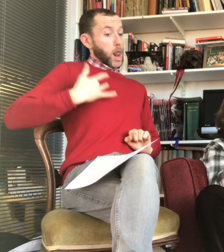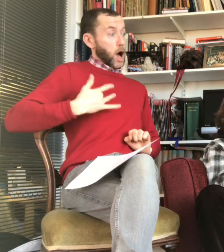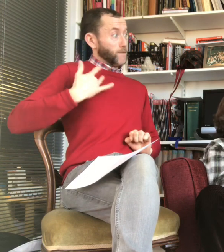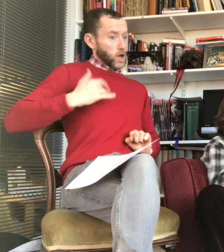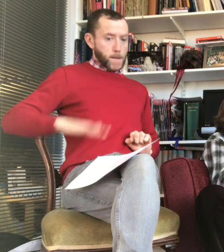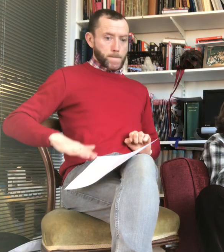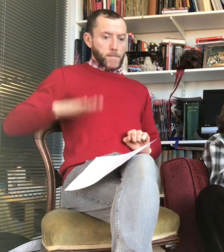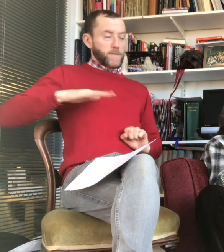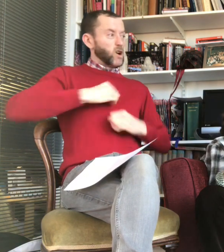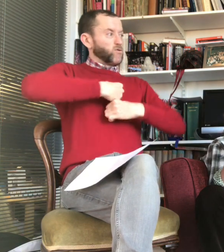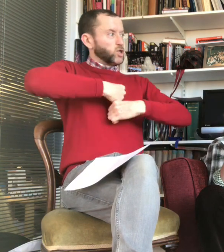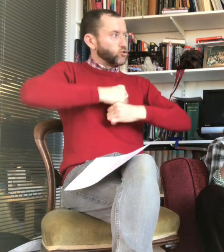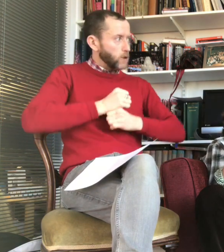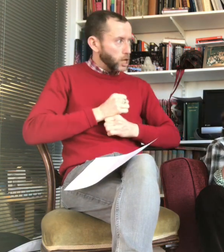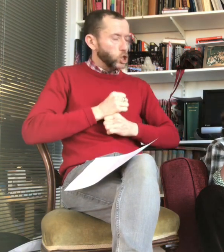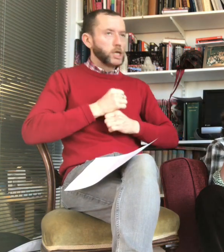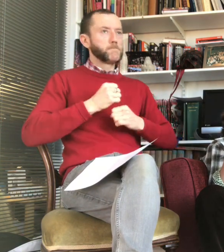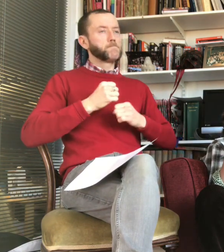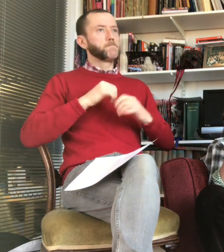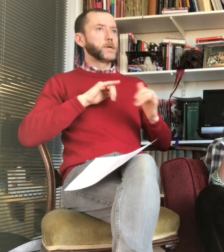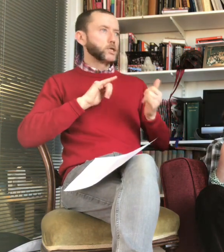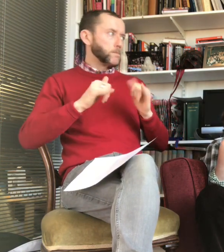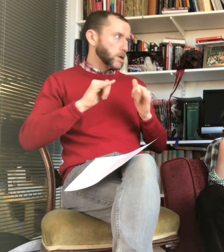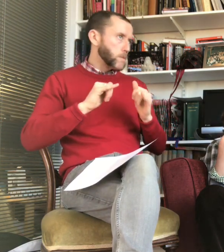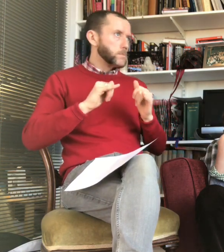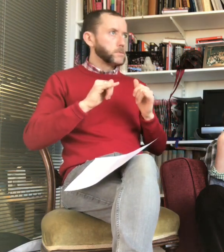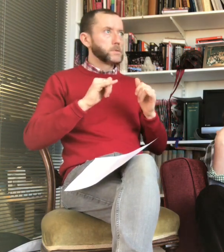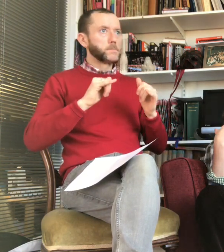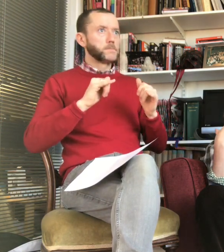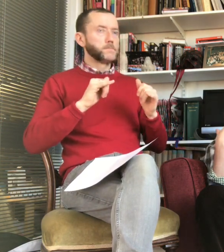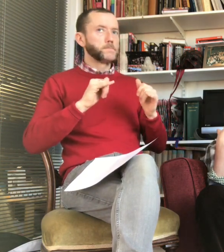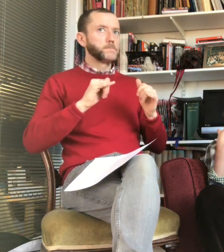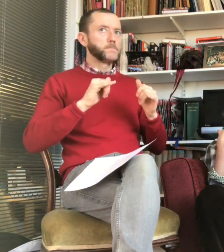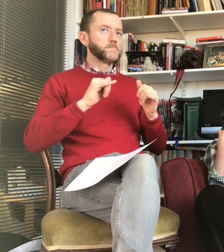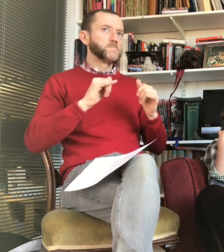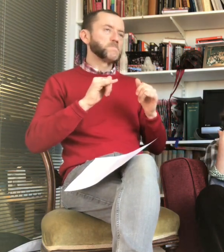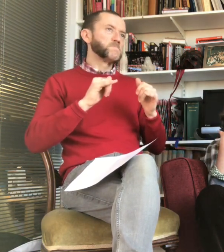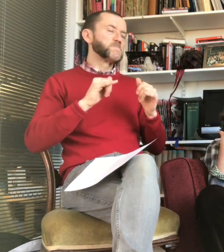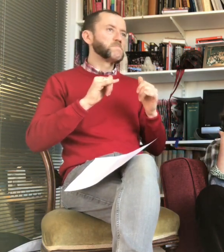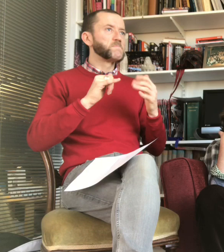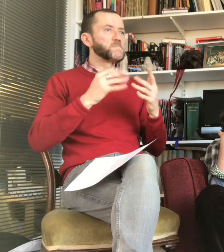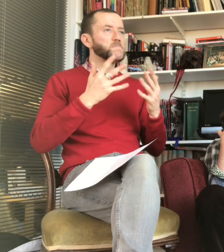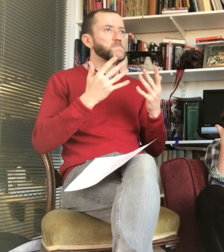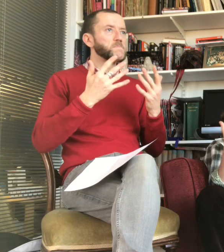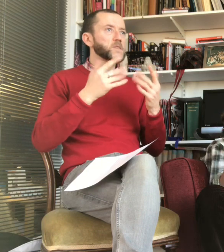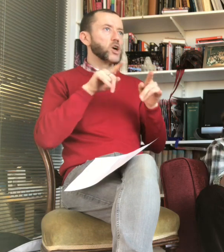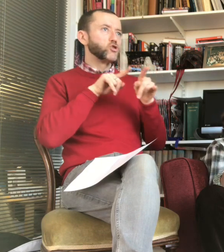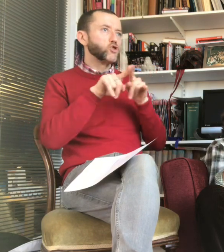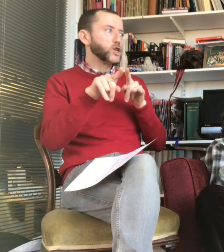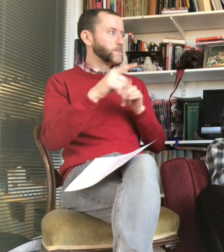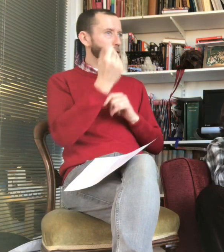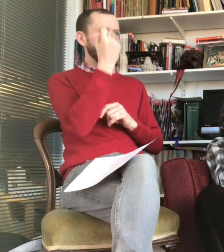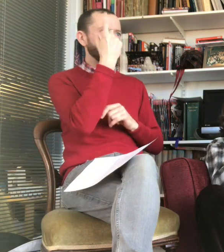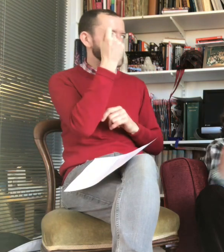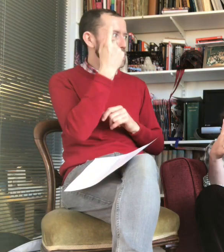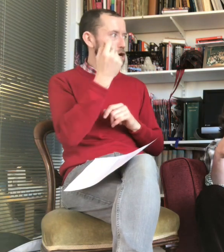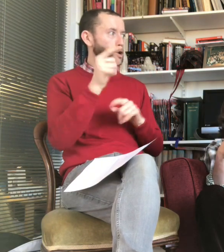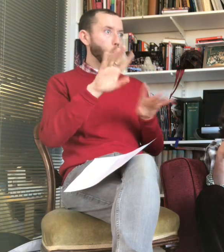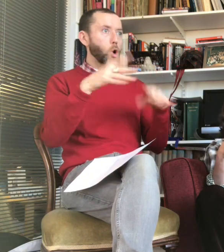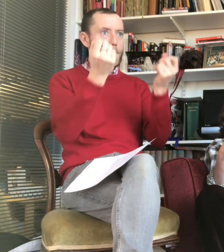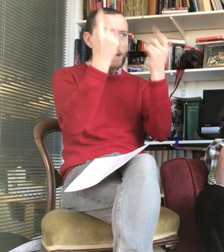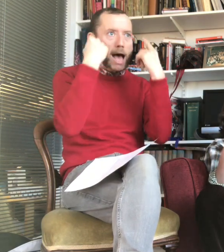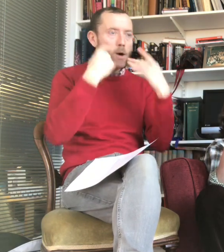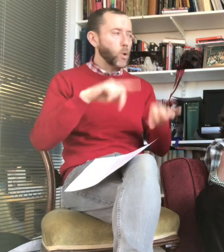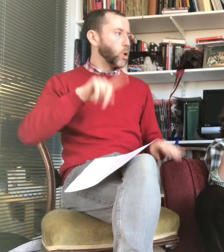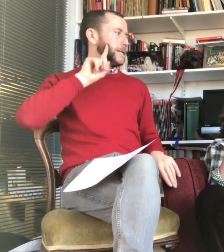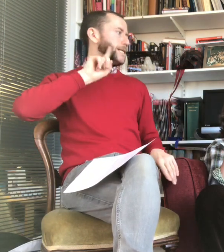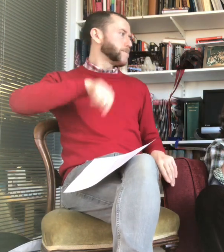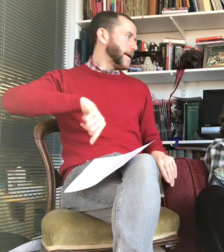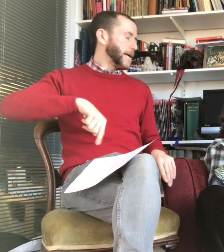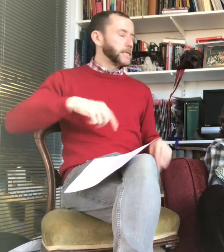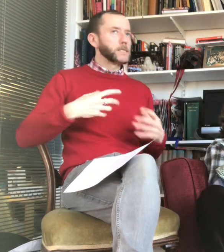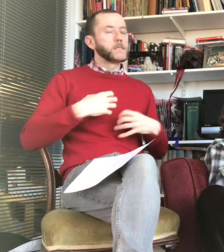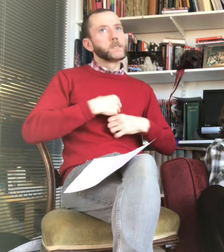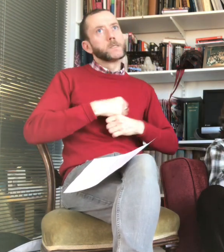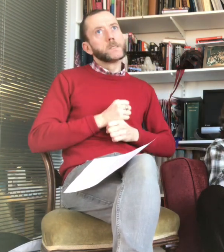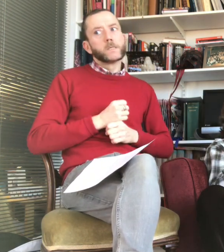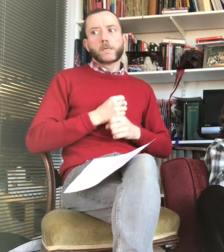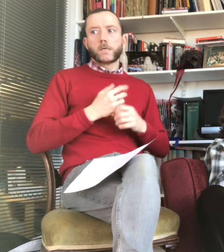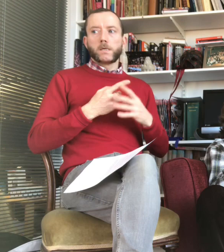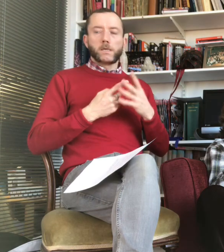frustration. Sometimes with being...erm... trying to be understood, being dismissed and the